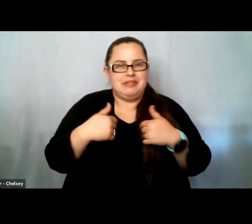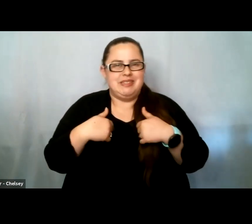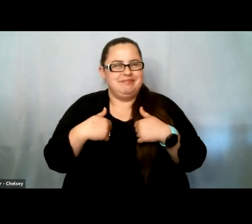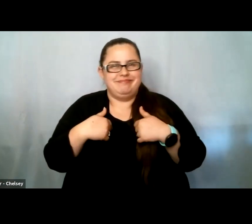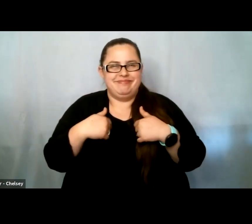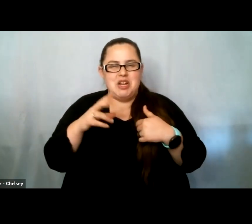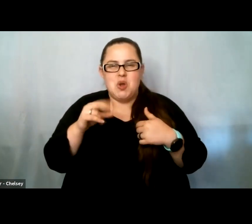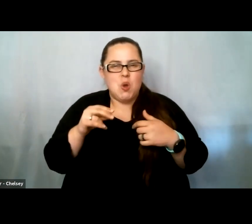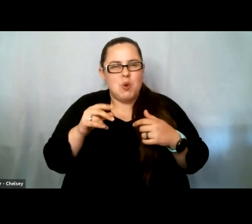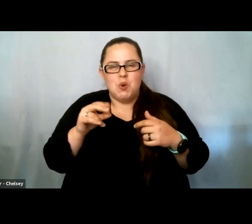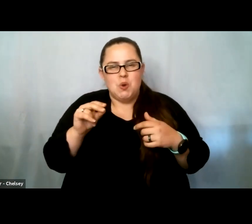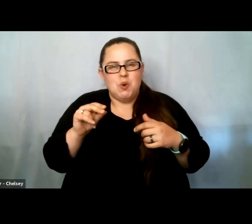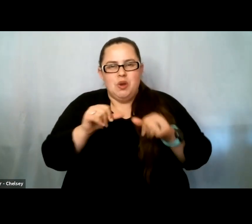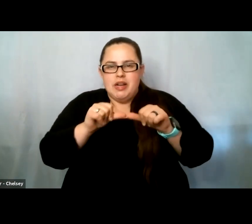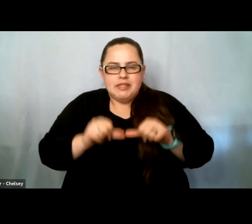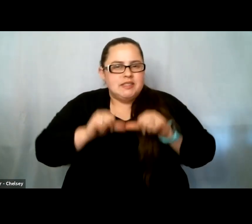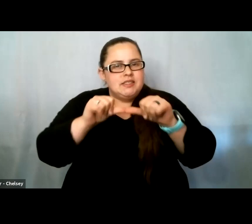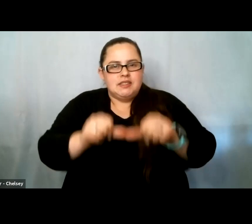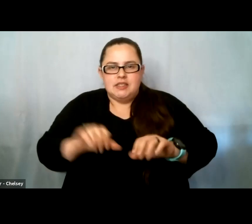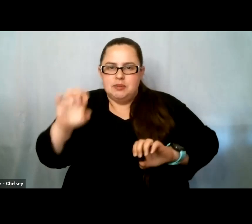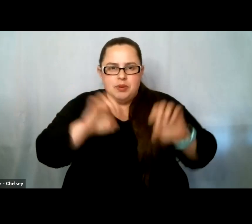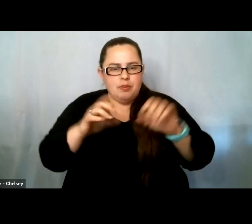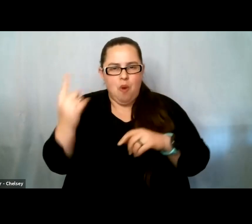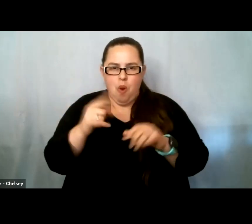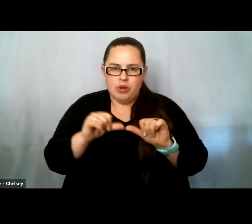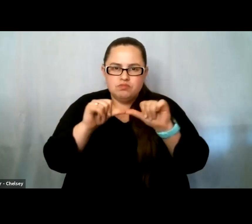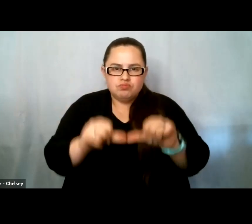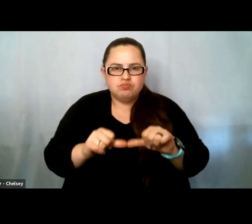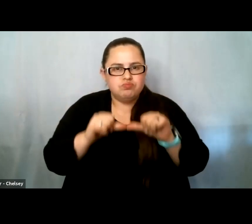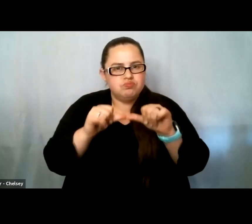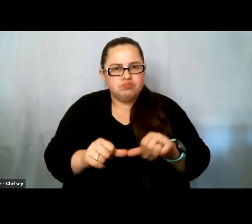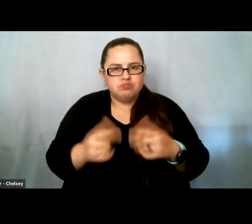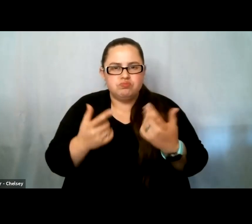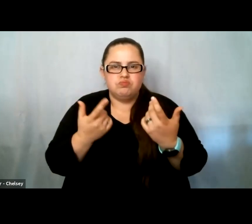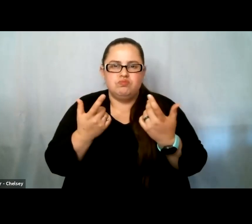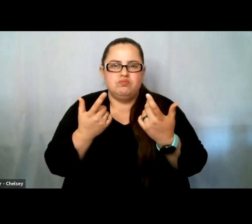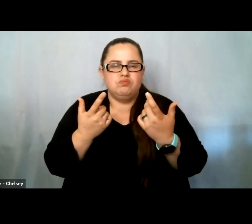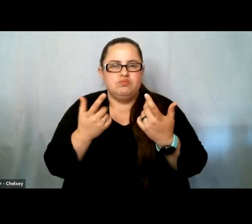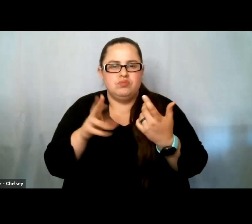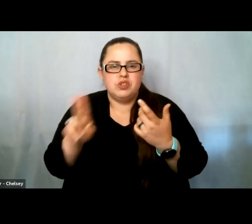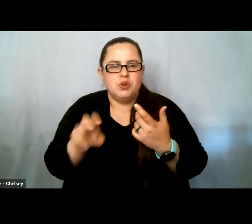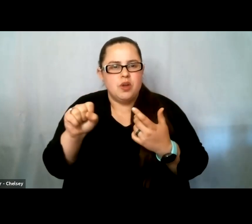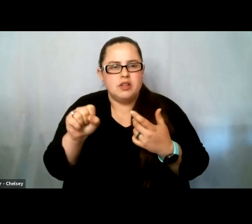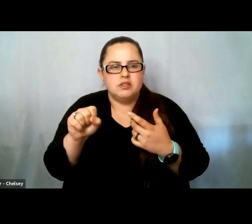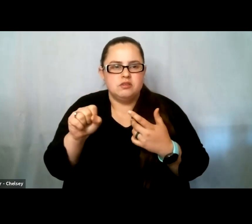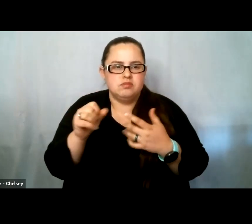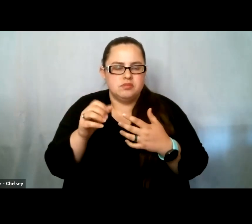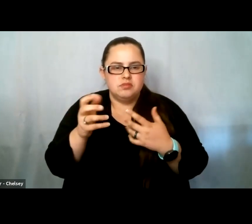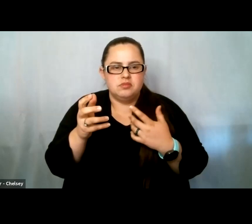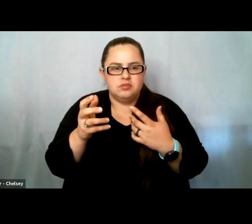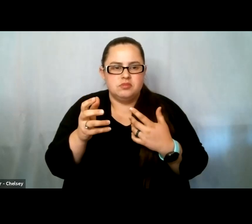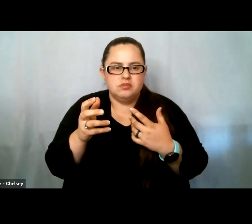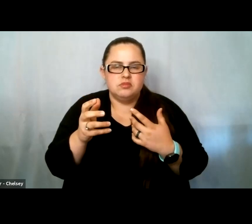experiments always going on. In some ways, the US has a one of the has some of the best